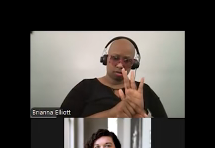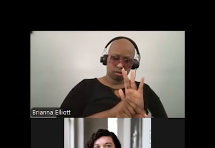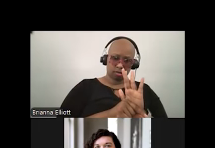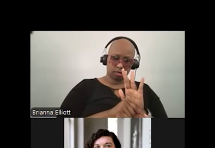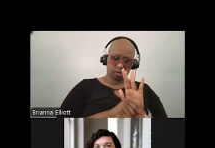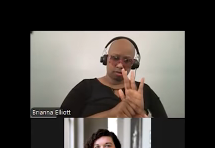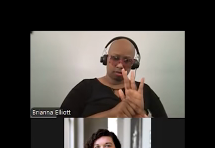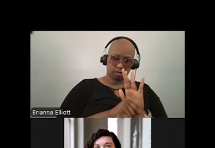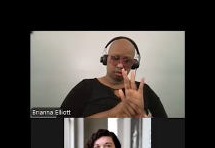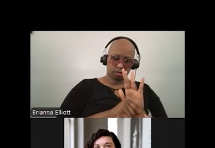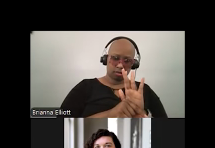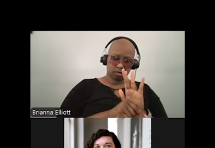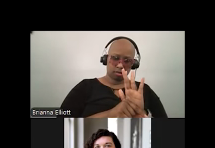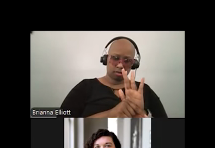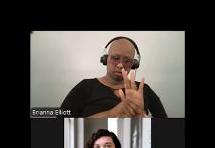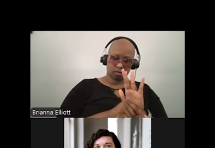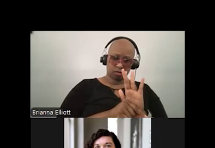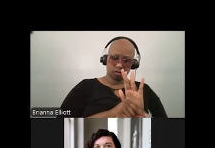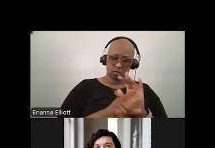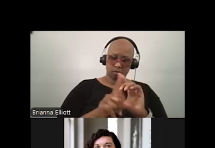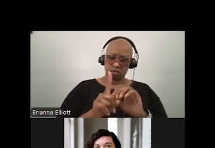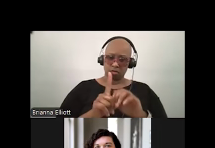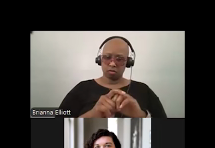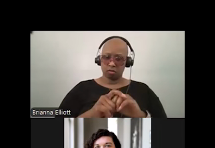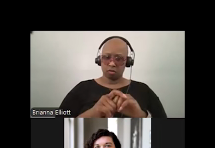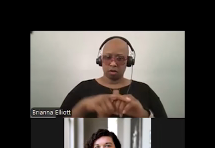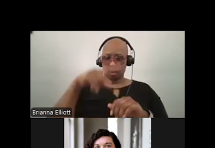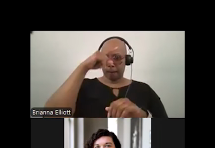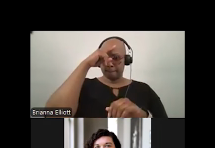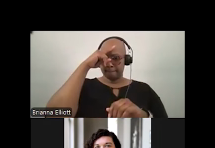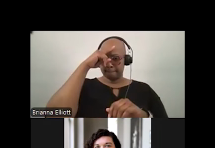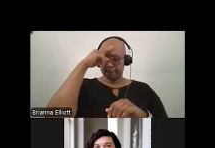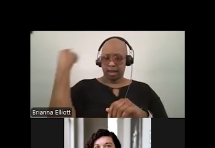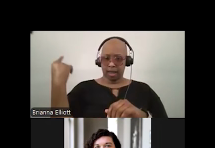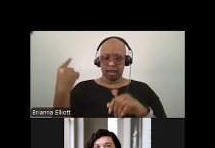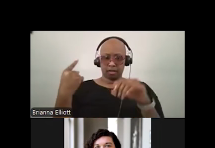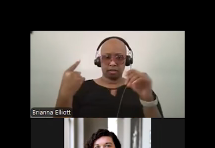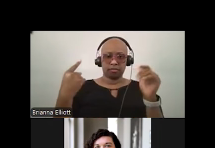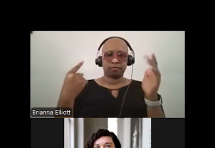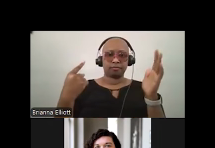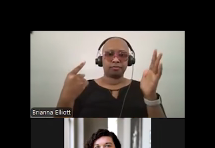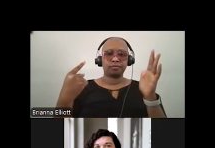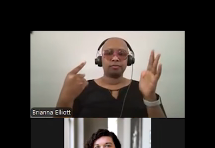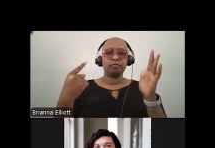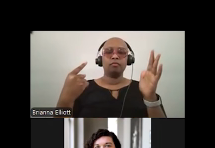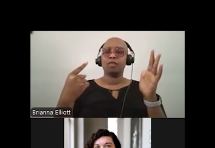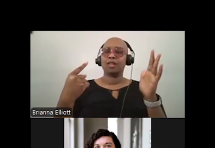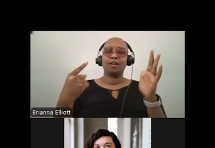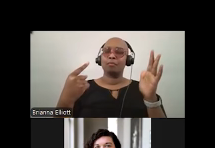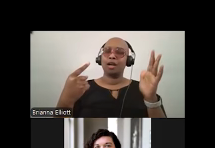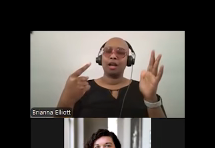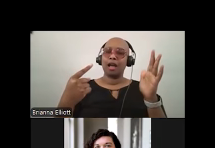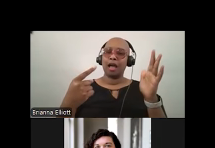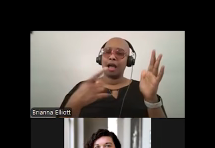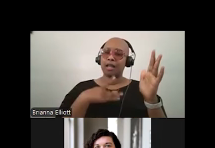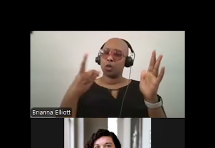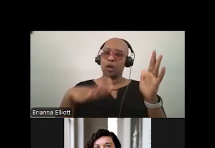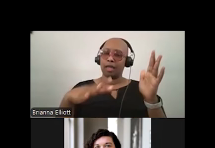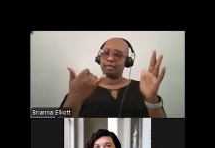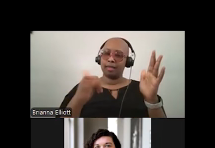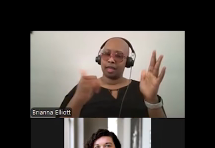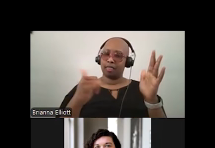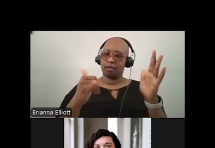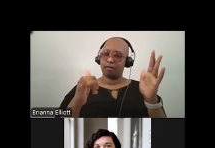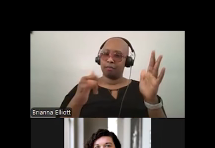Let's see. Black. But I also am not a fan of that yellow cuz I have no reason for it. So,